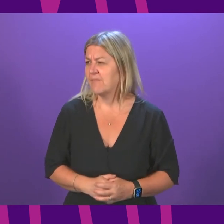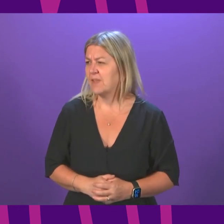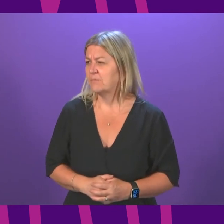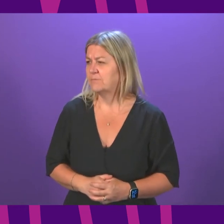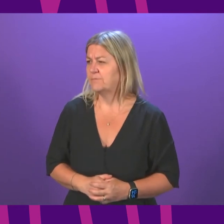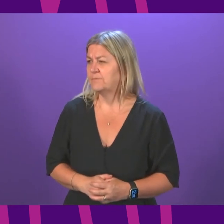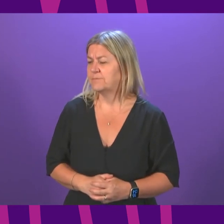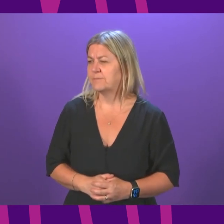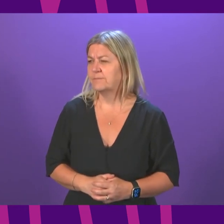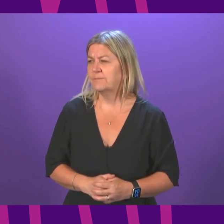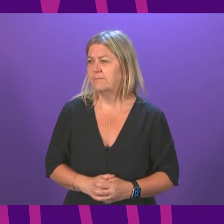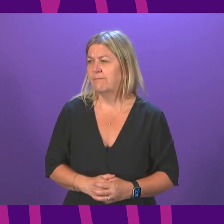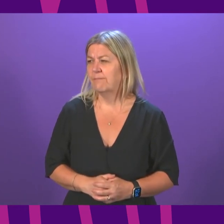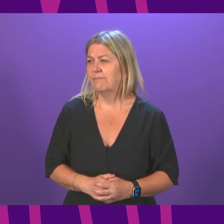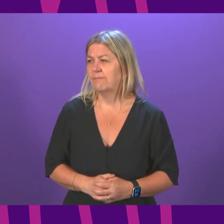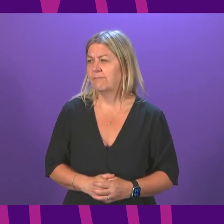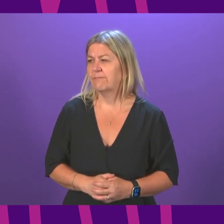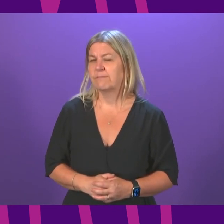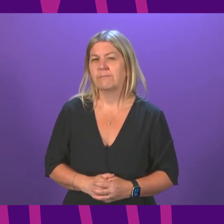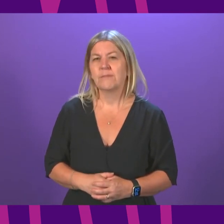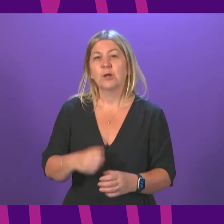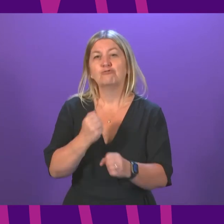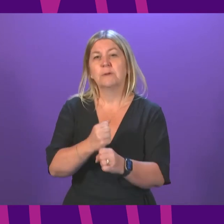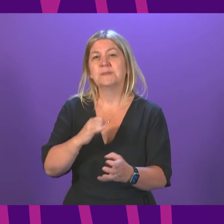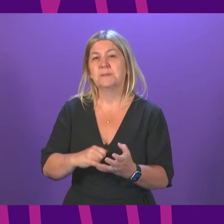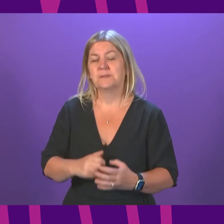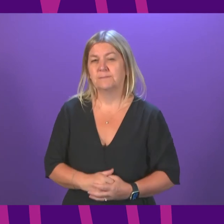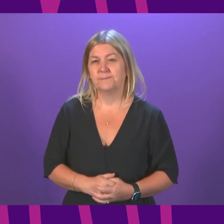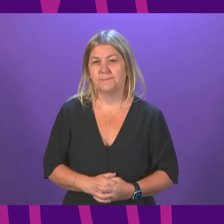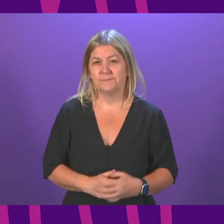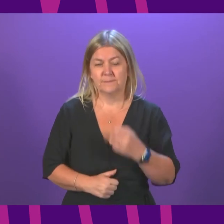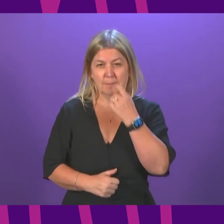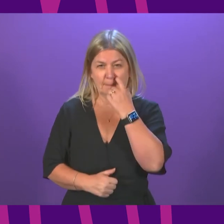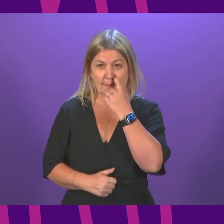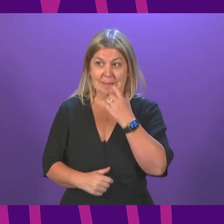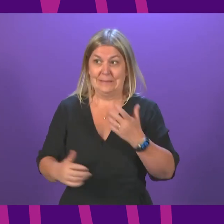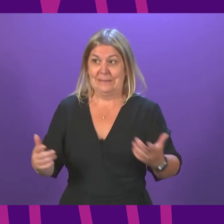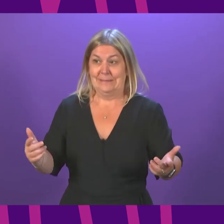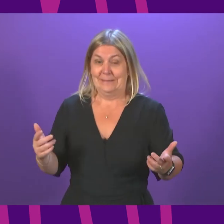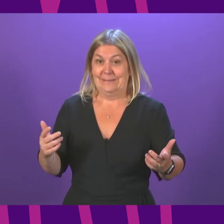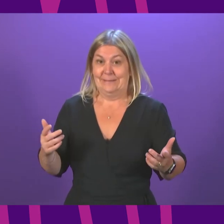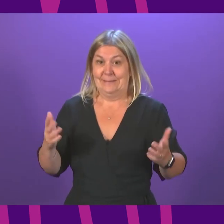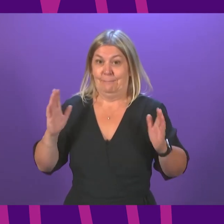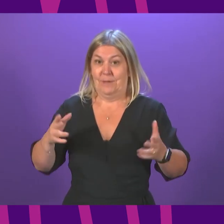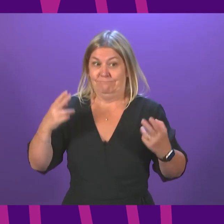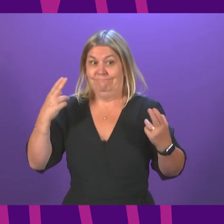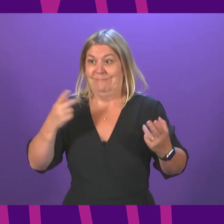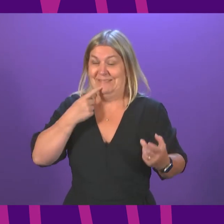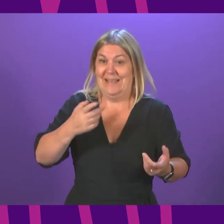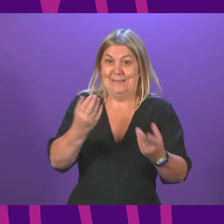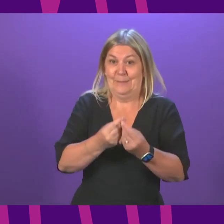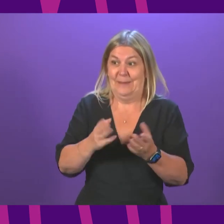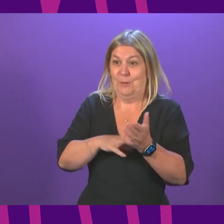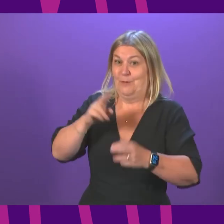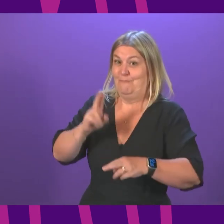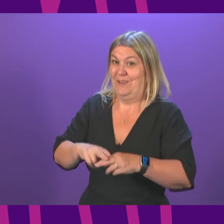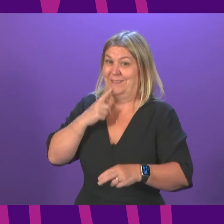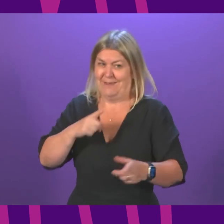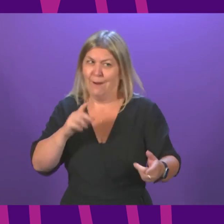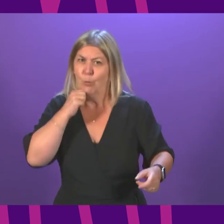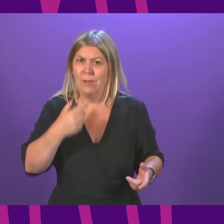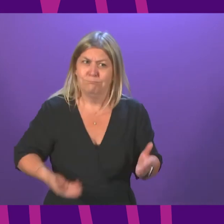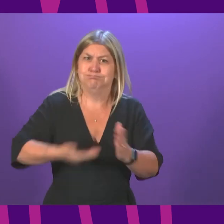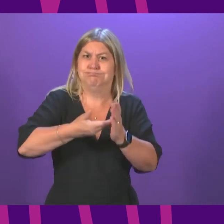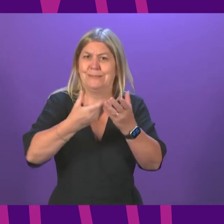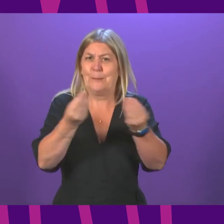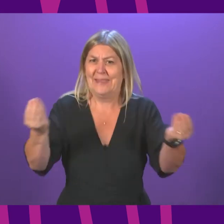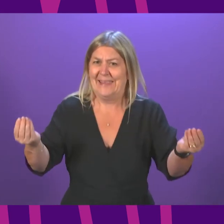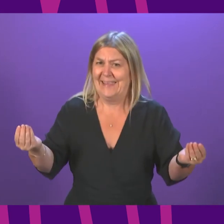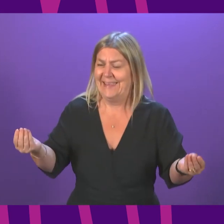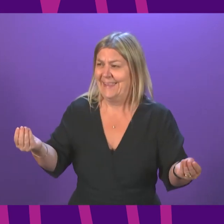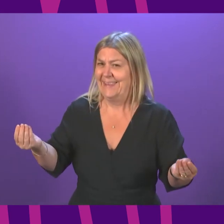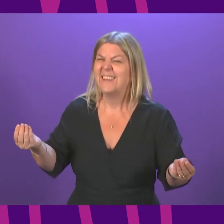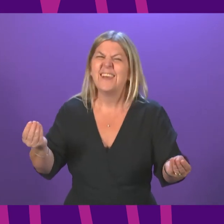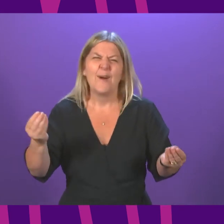I had better say something, seeing as Murdo Fraser has teed me up. [Interruption.] It